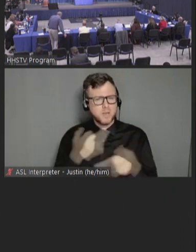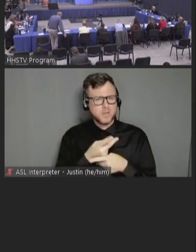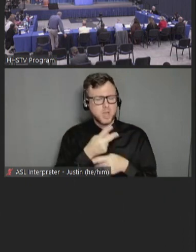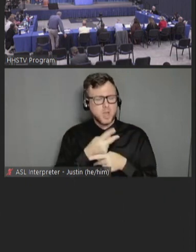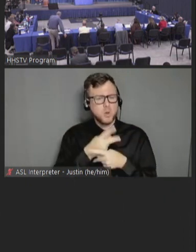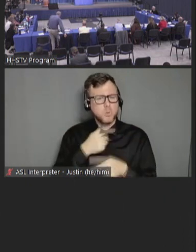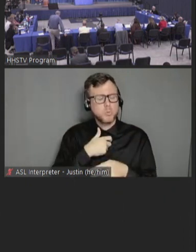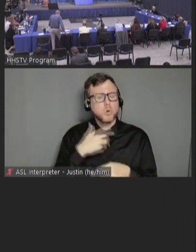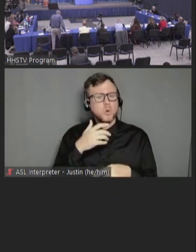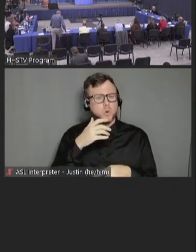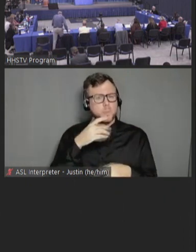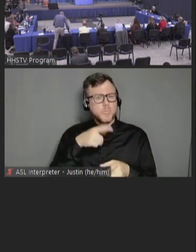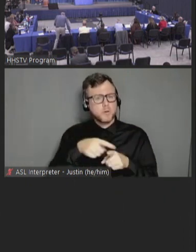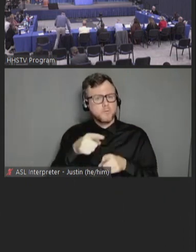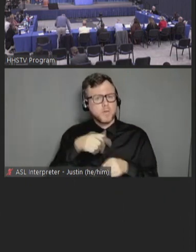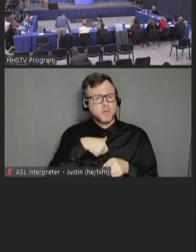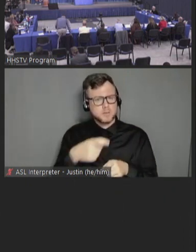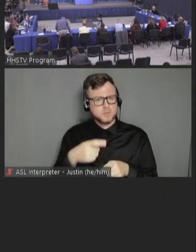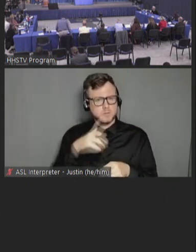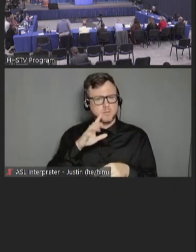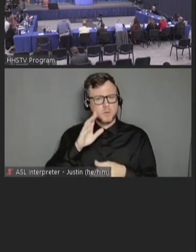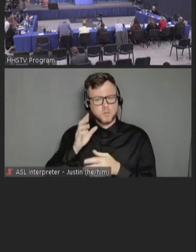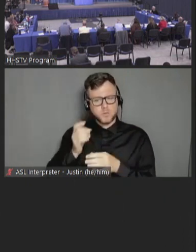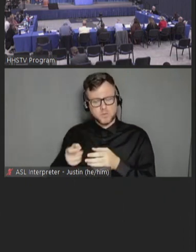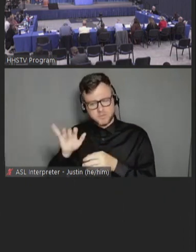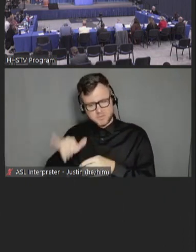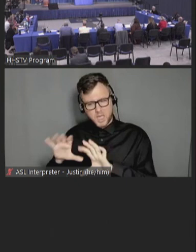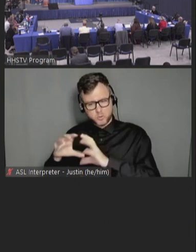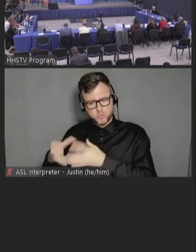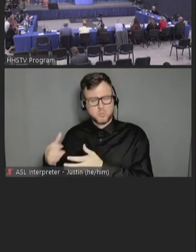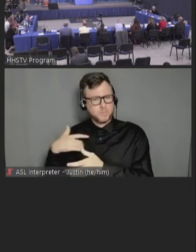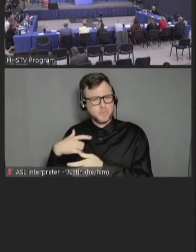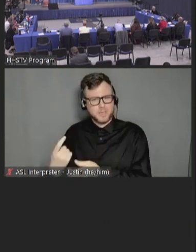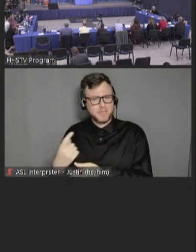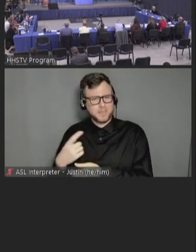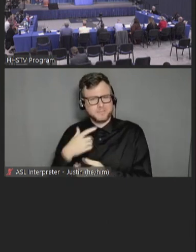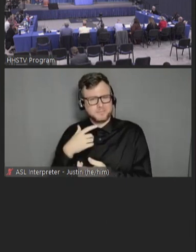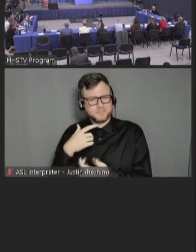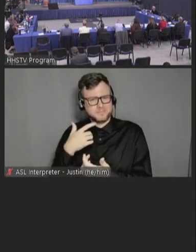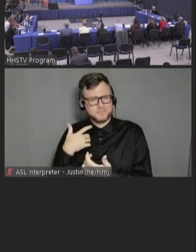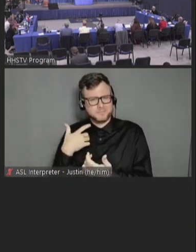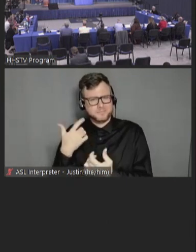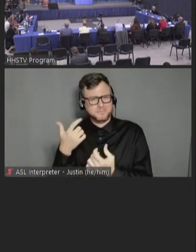behalf of the growing section of the population who have legitimate vaccination concerns?